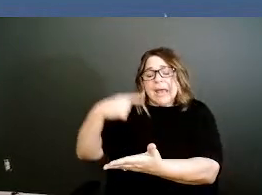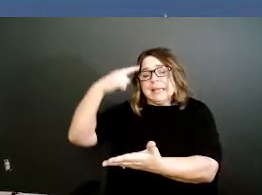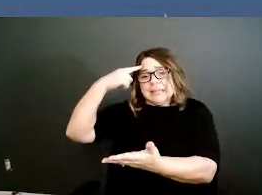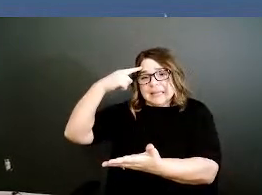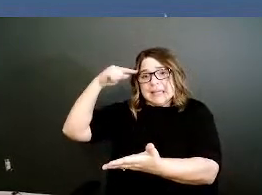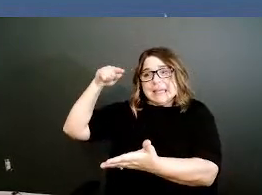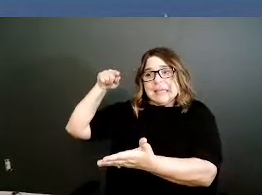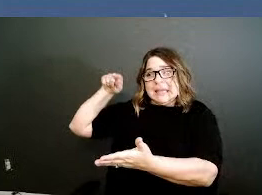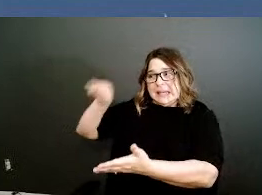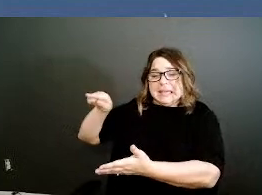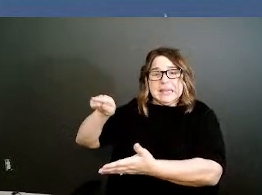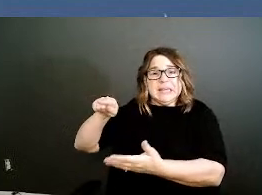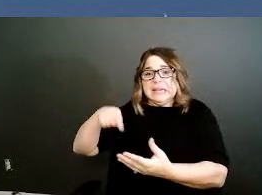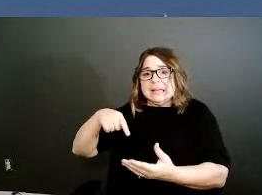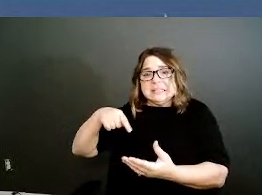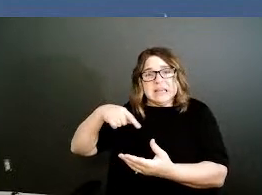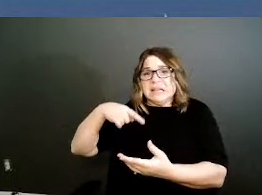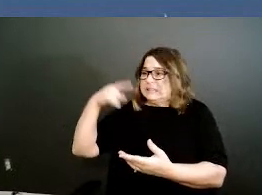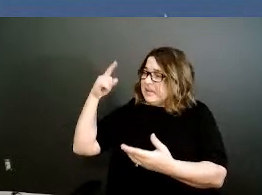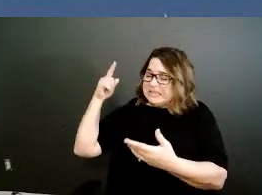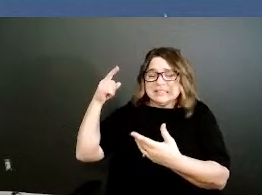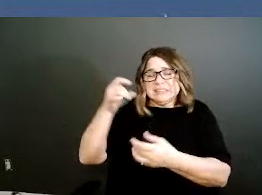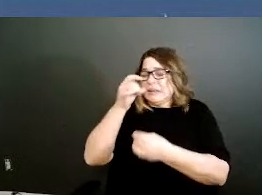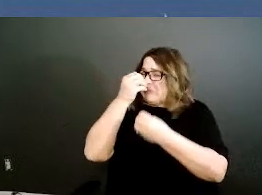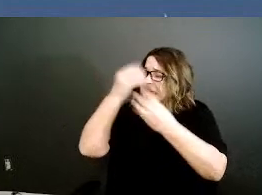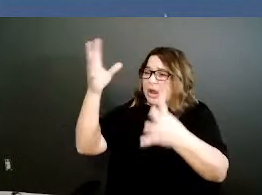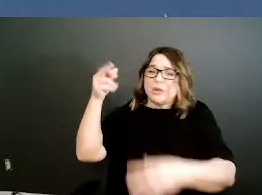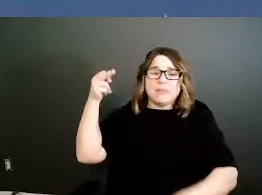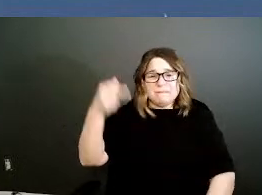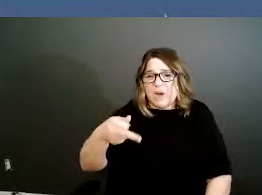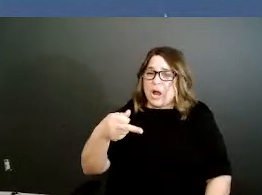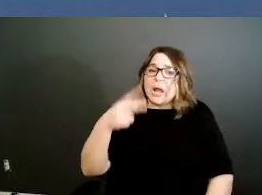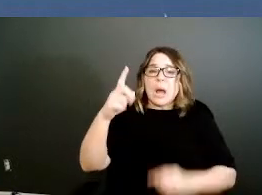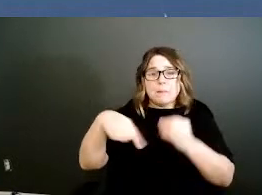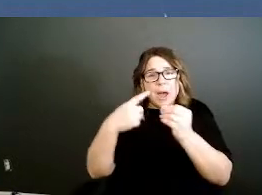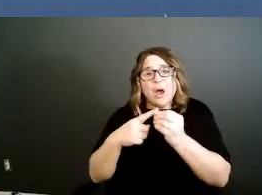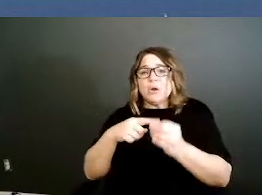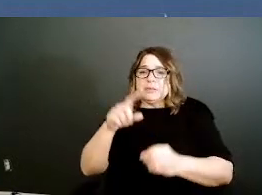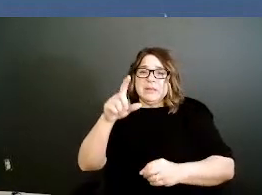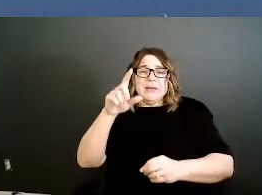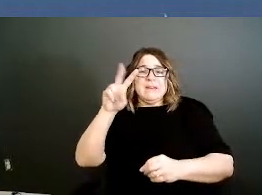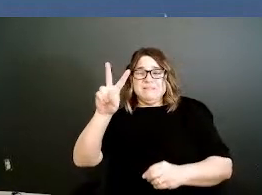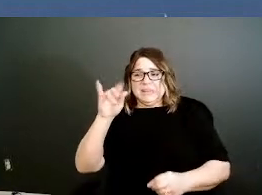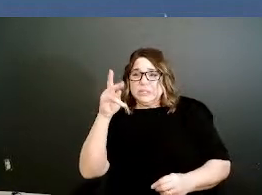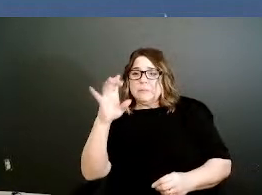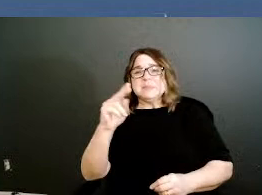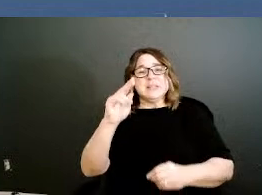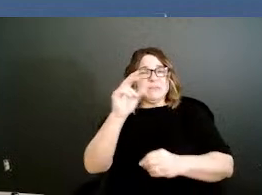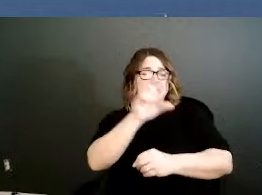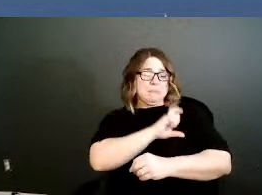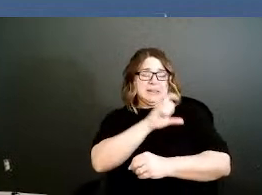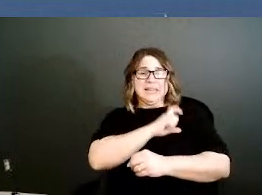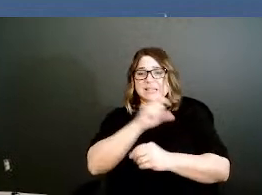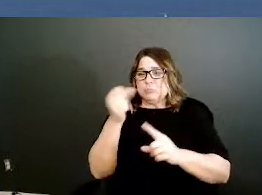TEAR GAS ANTIALLOWED BUT PLACE ON HAVE USED TEAR GAS ON PROTESTERS MANY MANY TIMES OVER. THEY'VE ALSO CRIMINALIZED PROTESTORS.